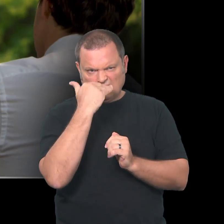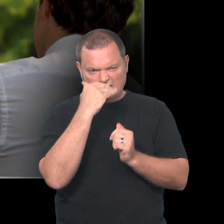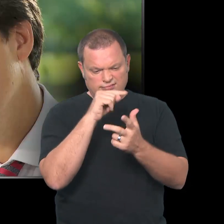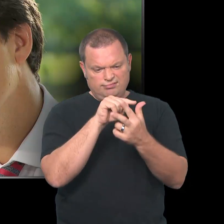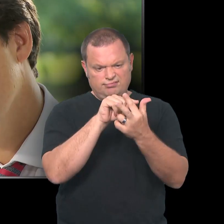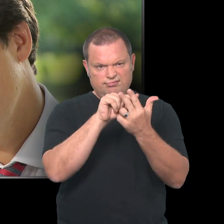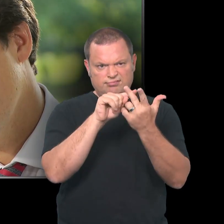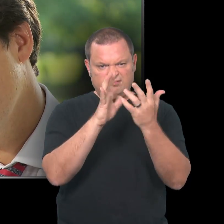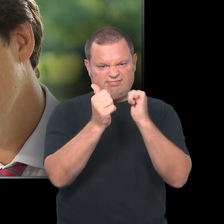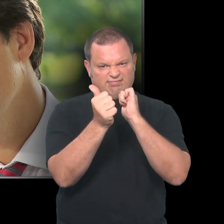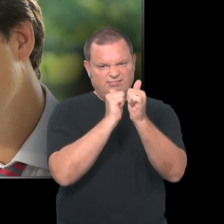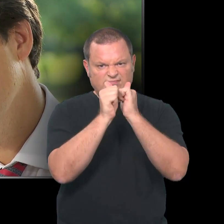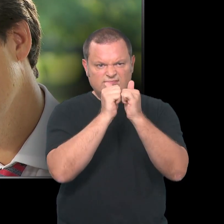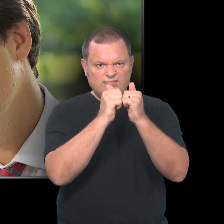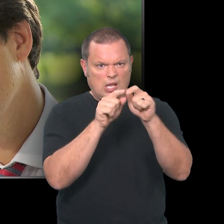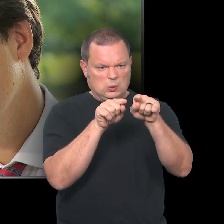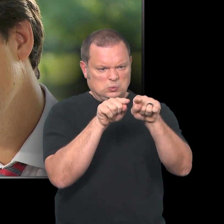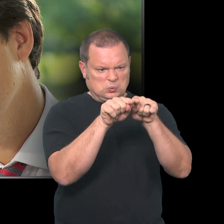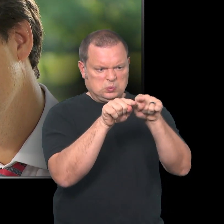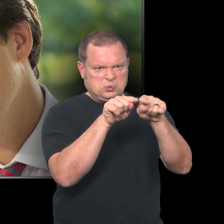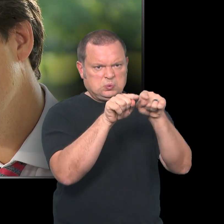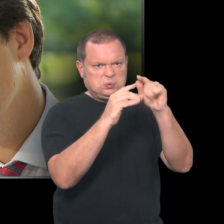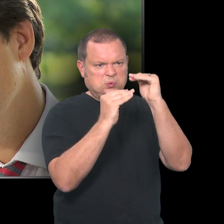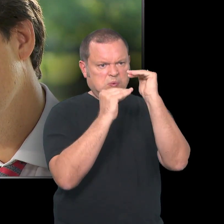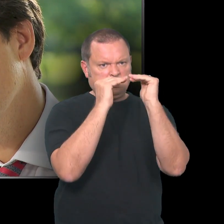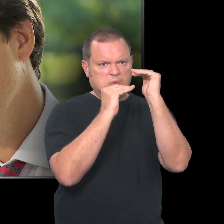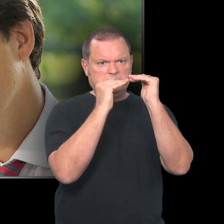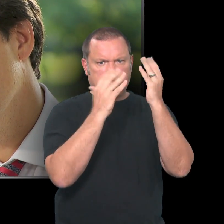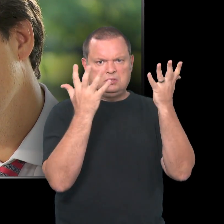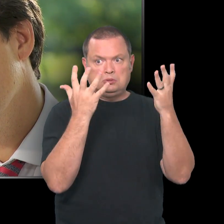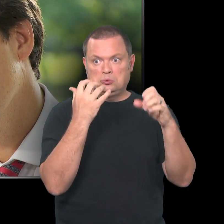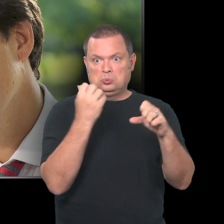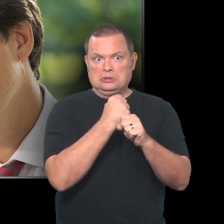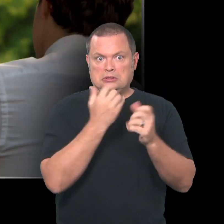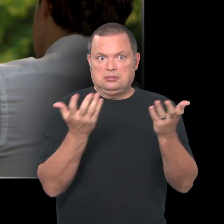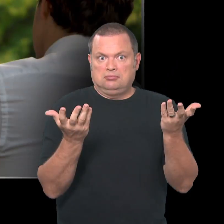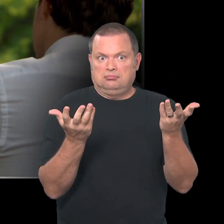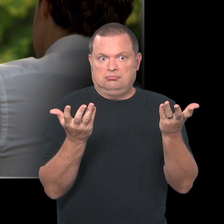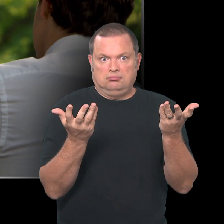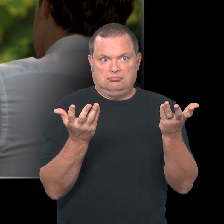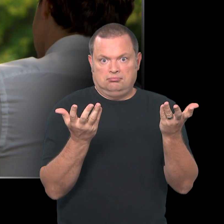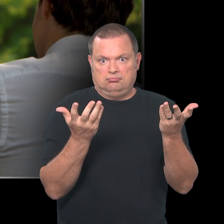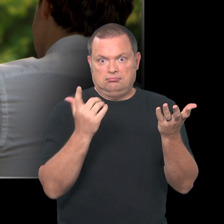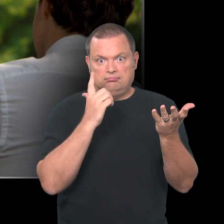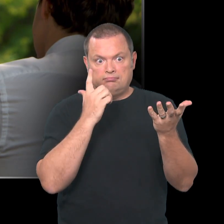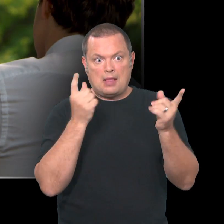that it is a race between three parties for the top position,